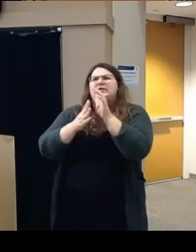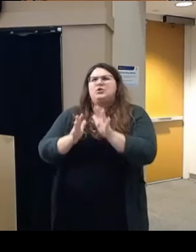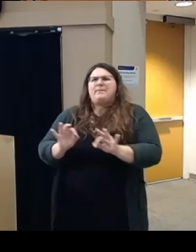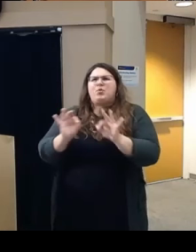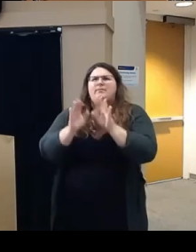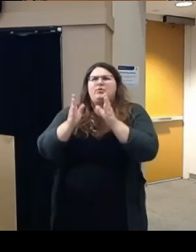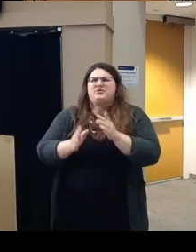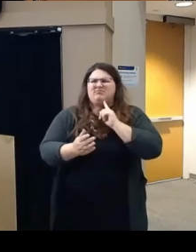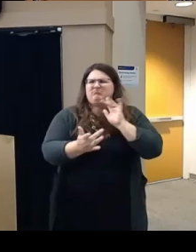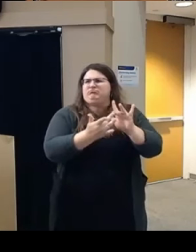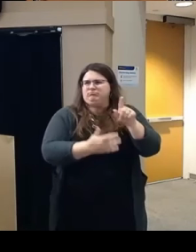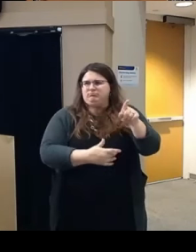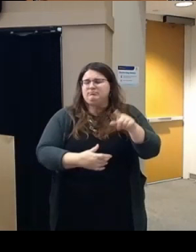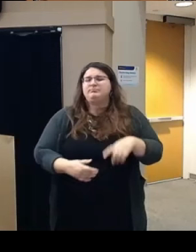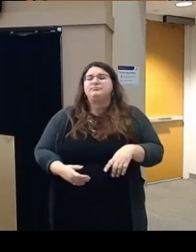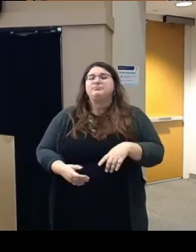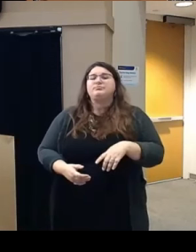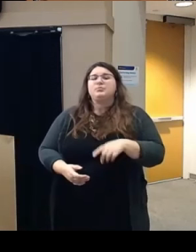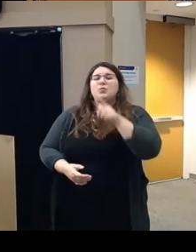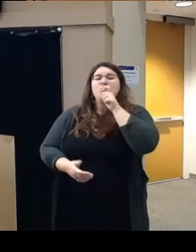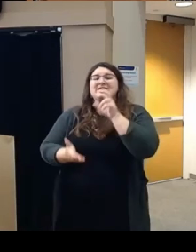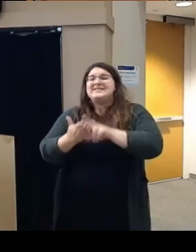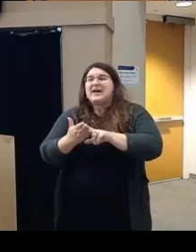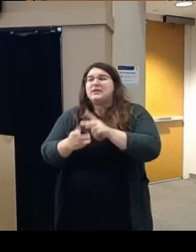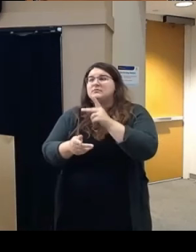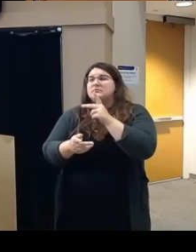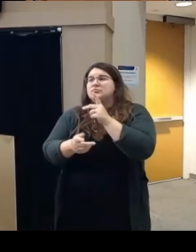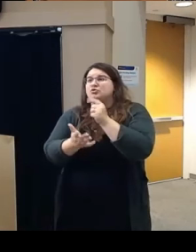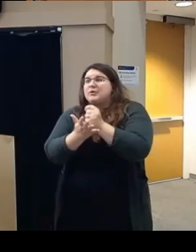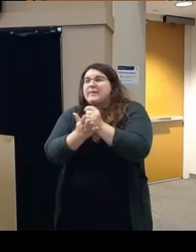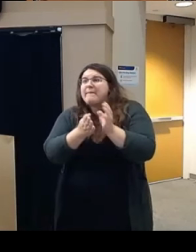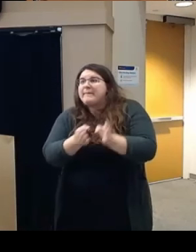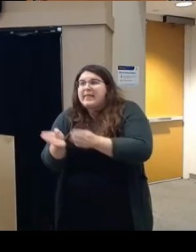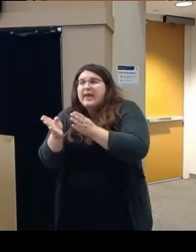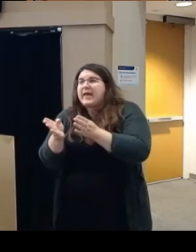who has to sign treatment plans so also keep that in mind that whoever's been co-signing